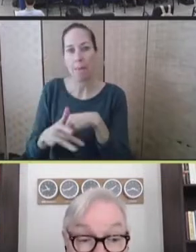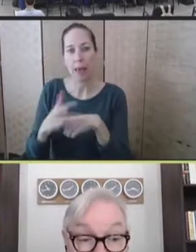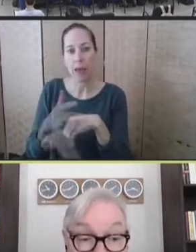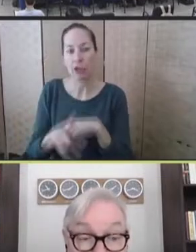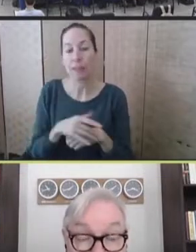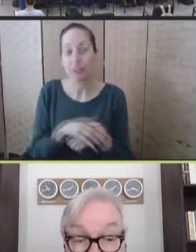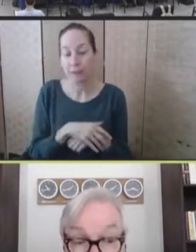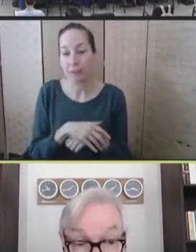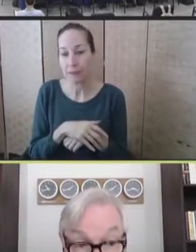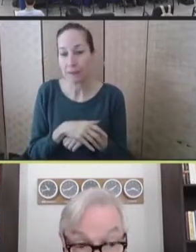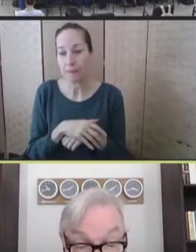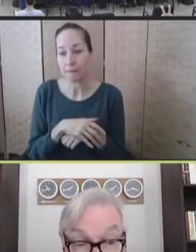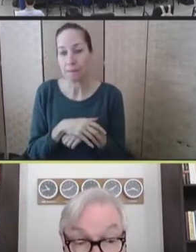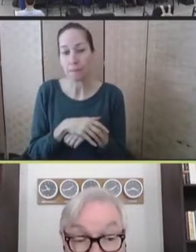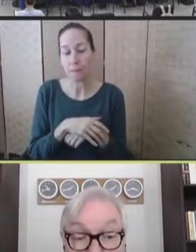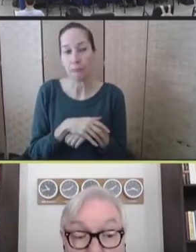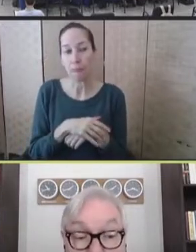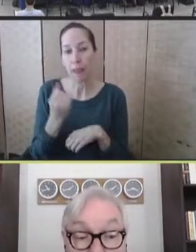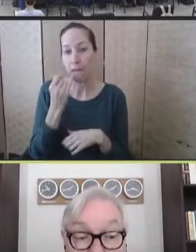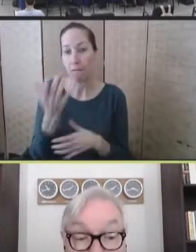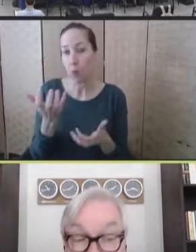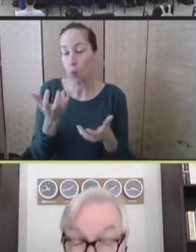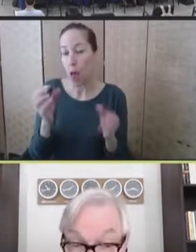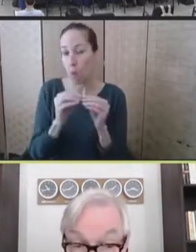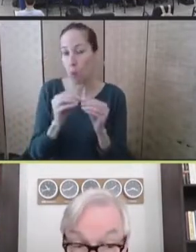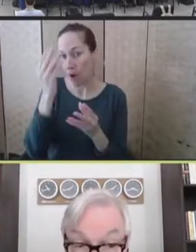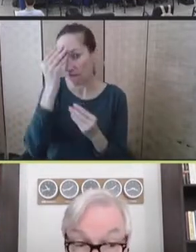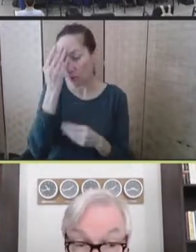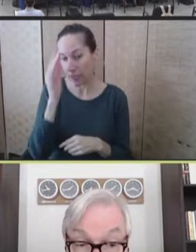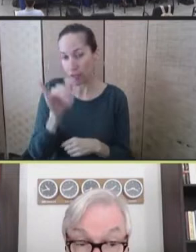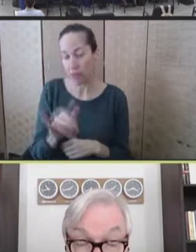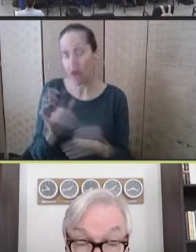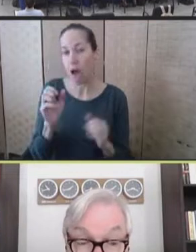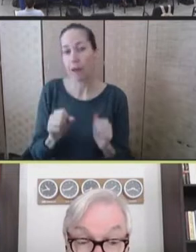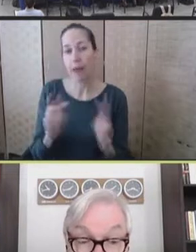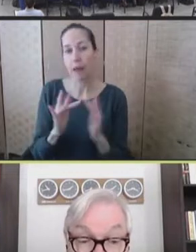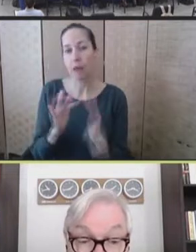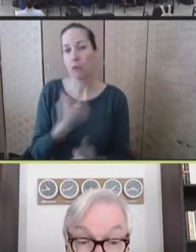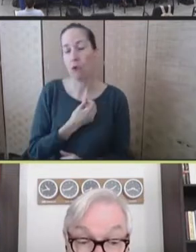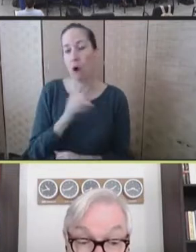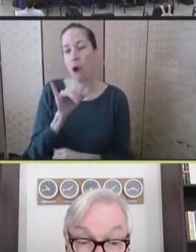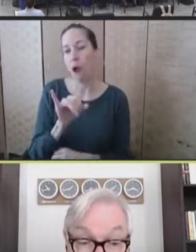So, if you want more information on this, you can contact our IVR team at ivr@umn.edu.